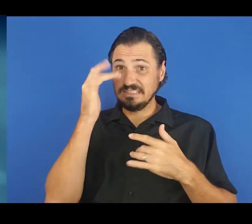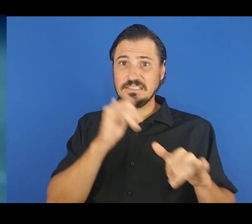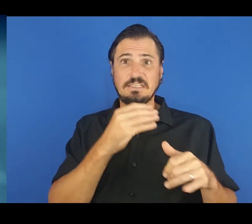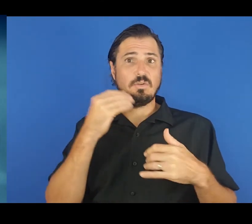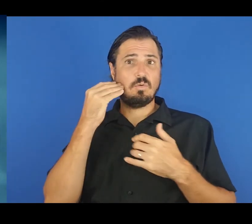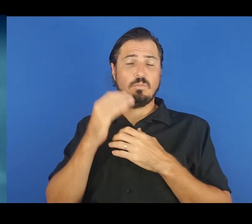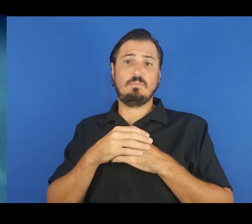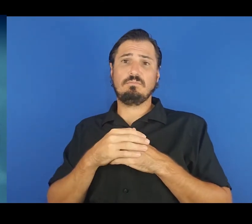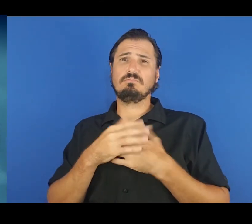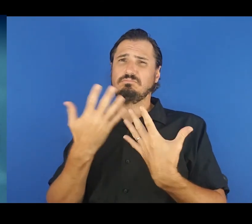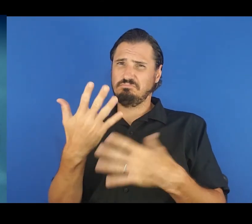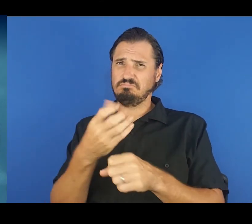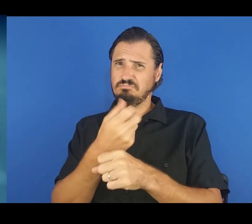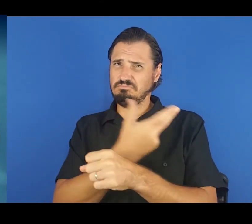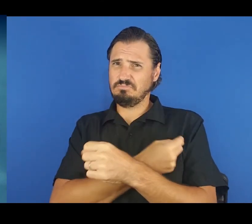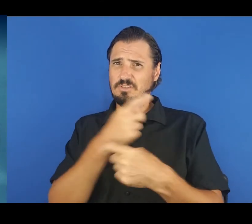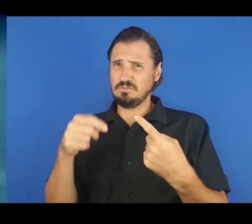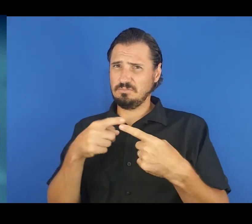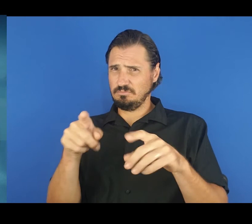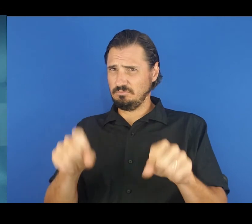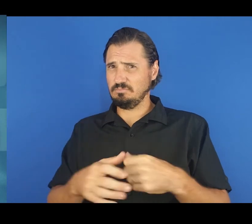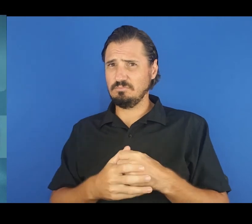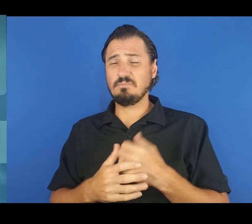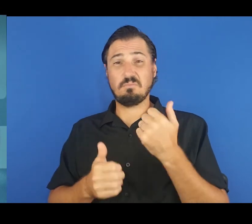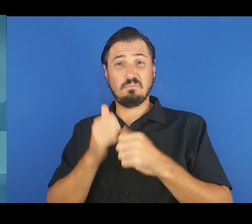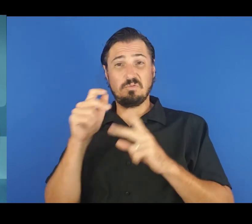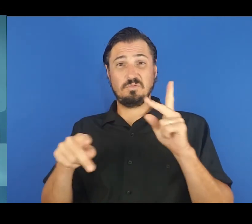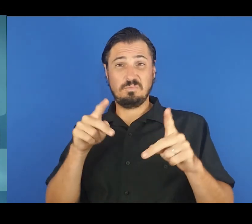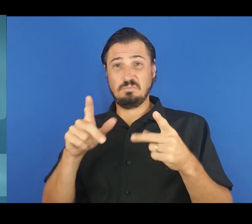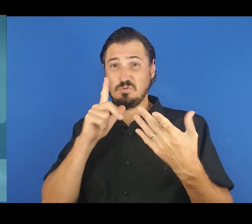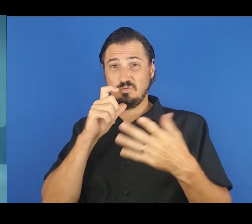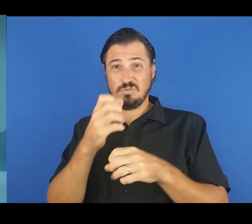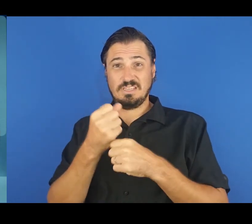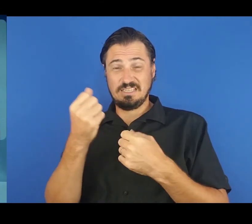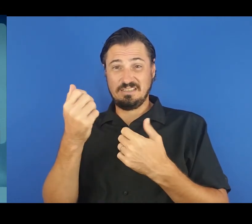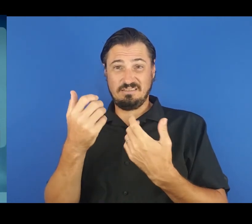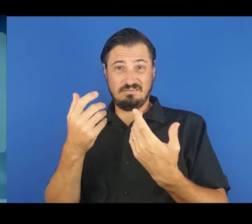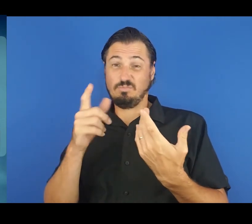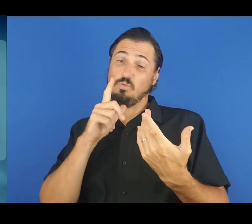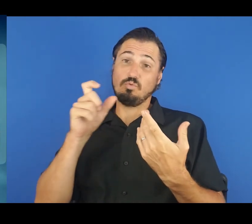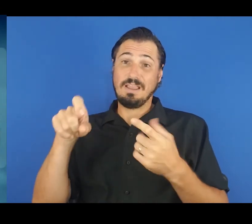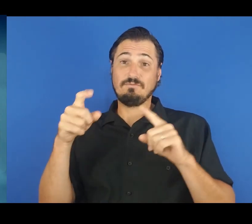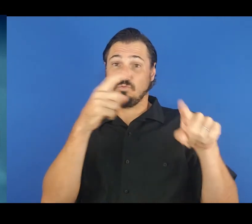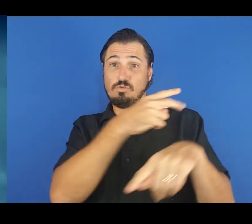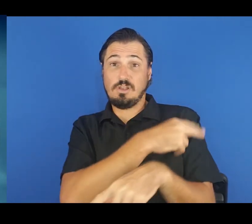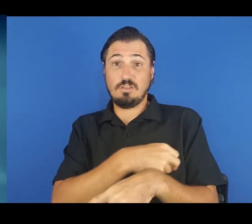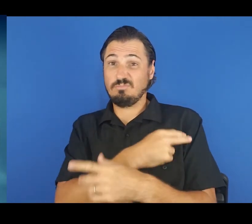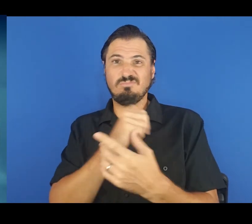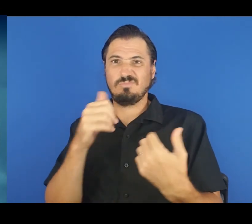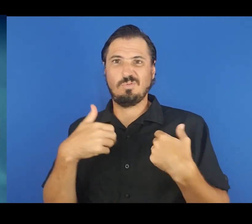Get vaccinated if you can. A vast majority of the people who are being hospitalized are unvaccinated.